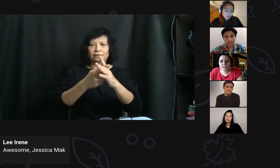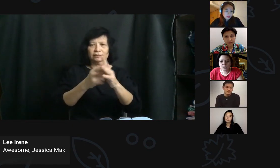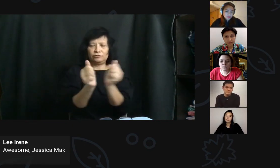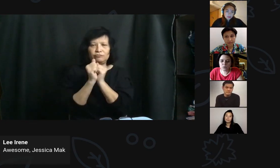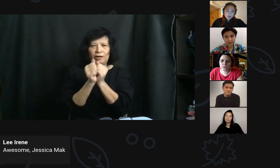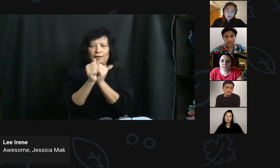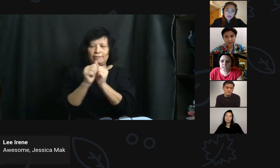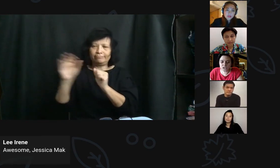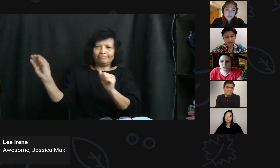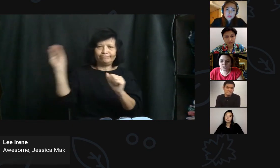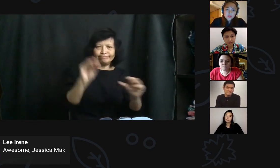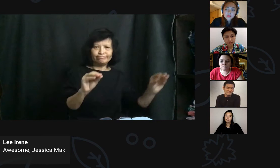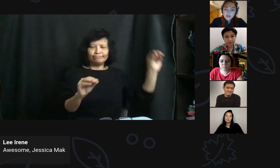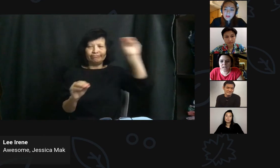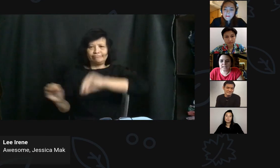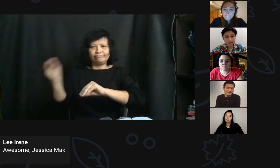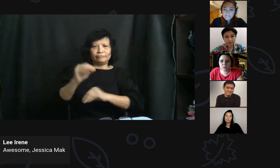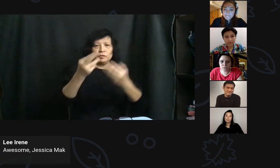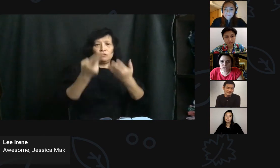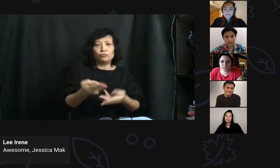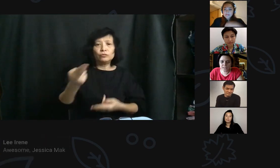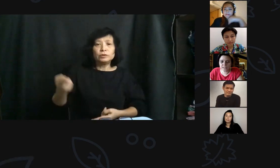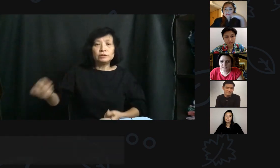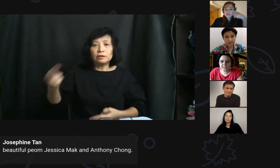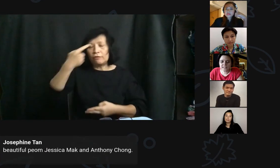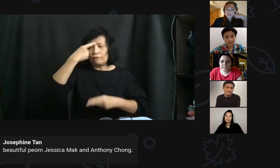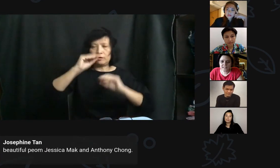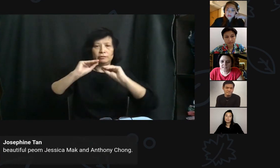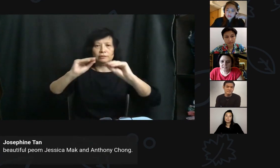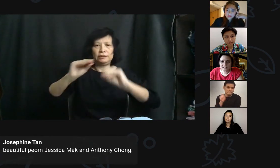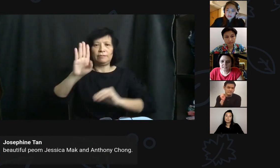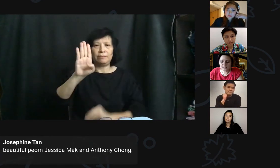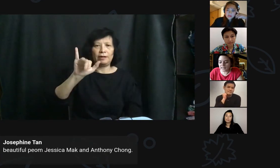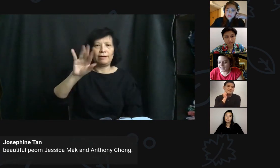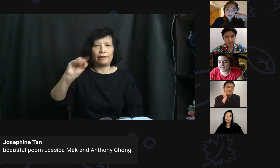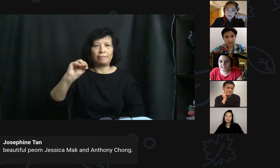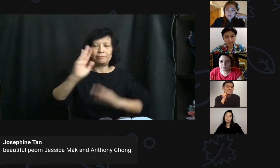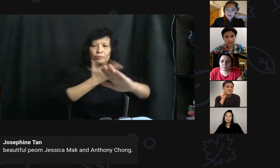for teaching BIM poetry, collecting